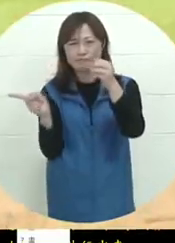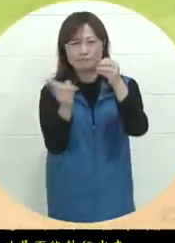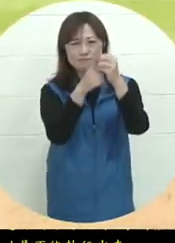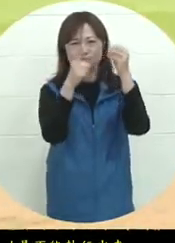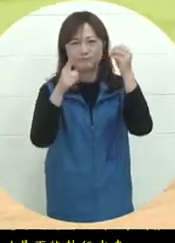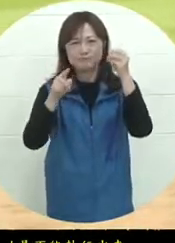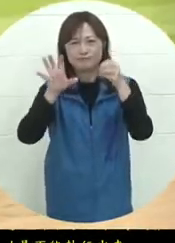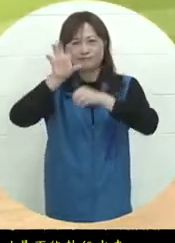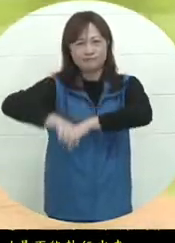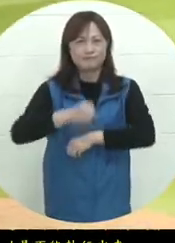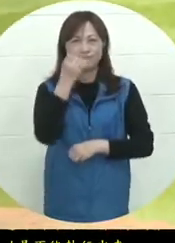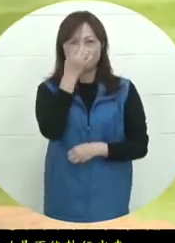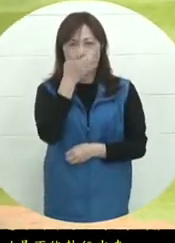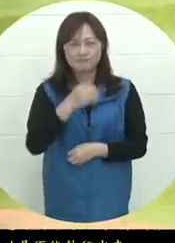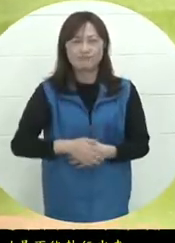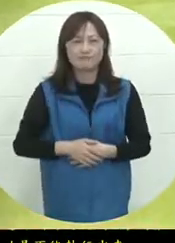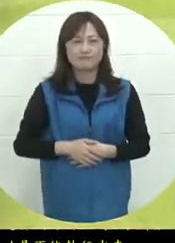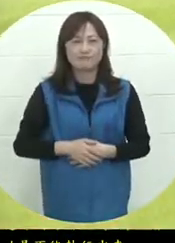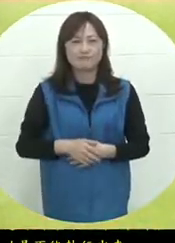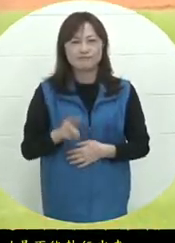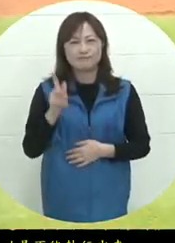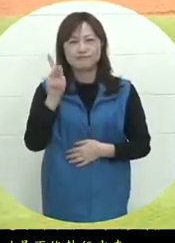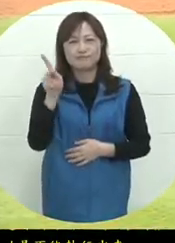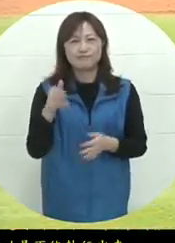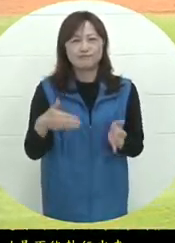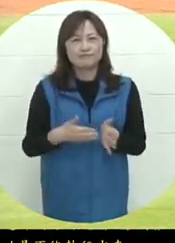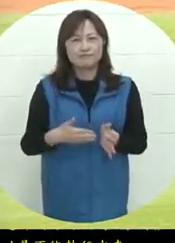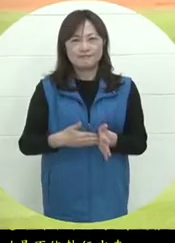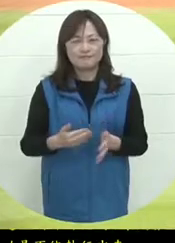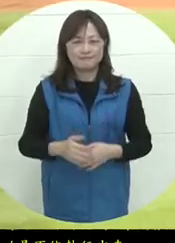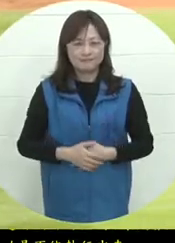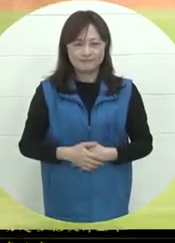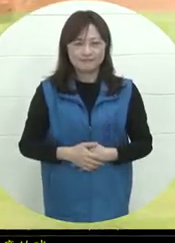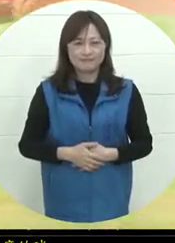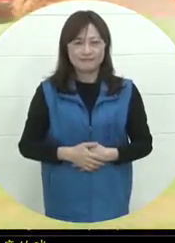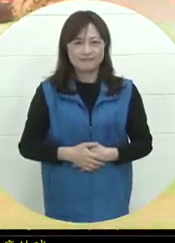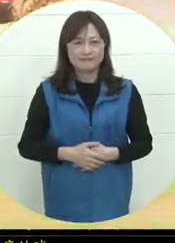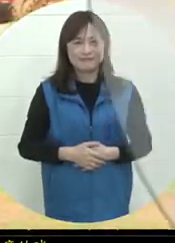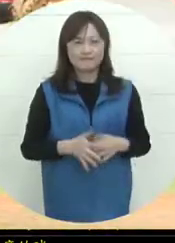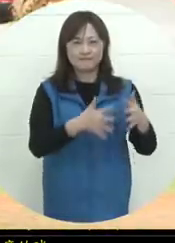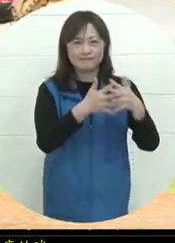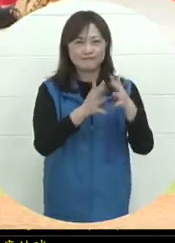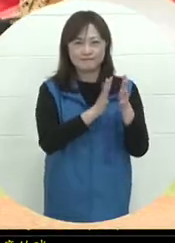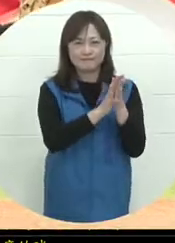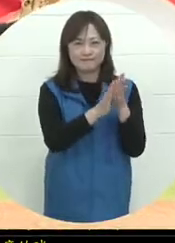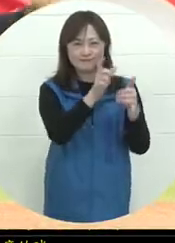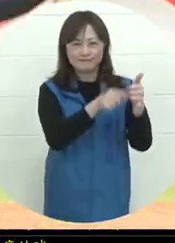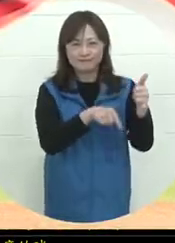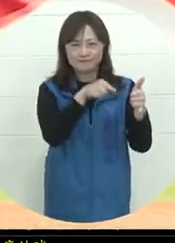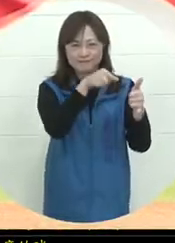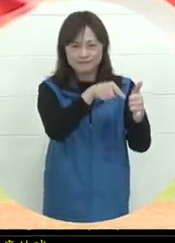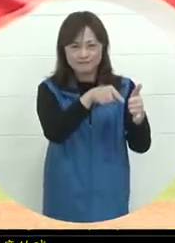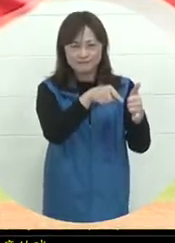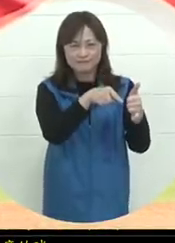the third and third formation . Hey, the inside formation also successfully obtained the very important second out of the inning. Oh, there is